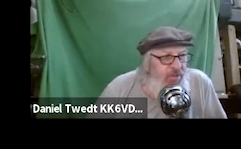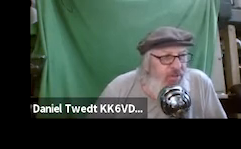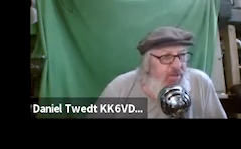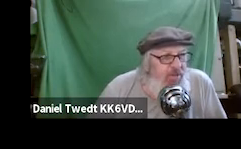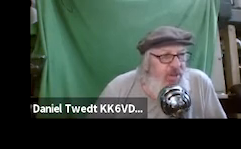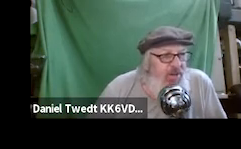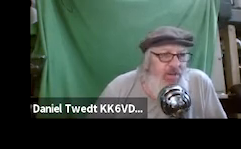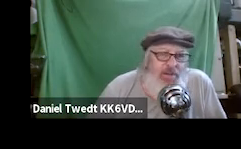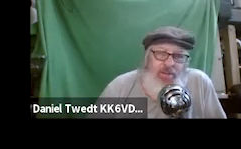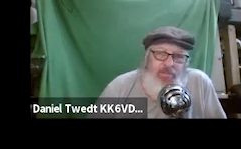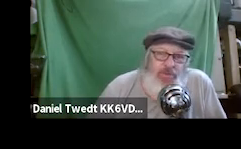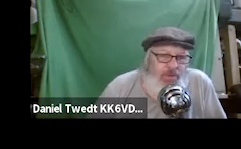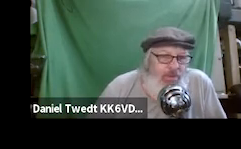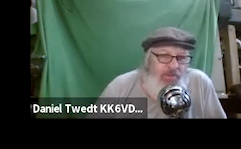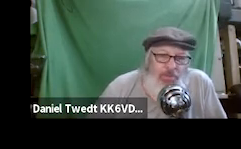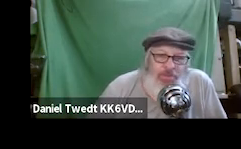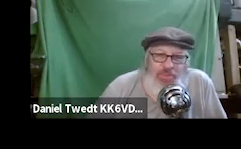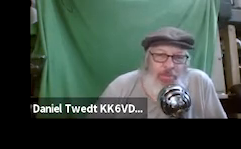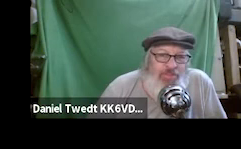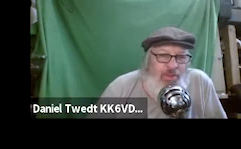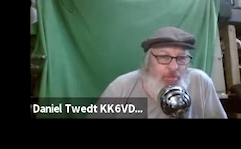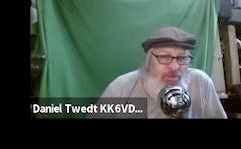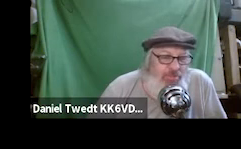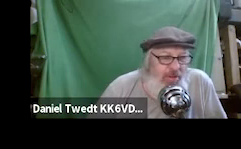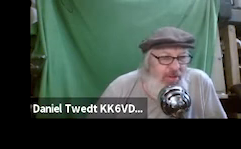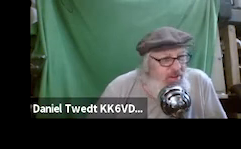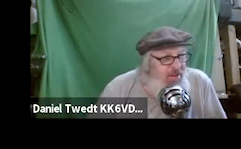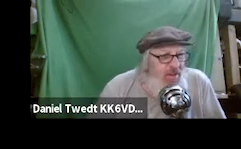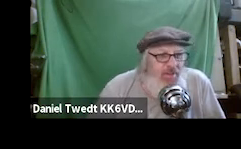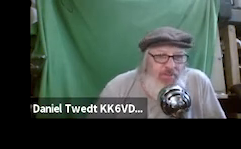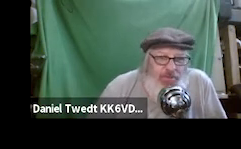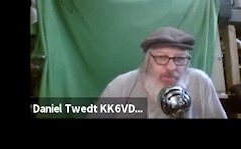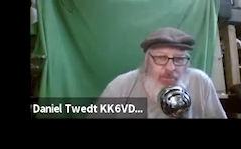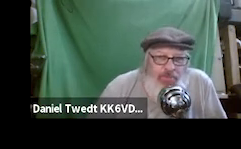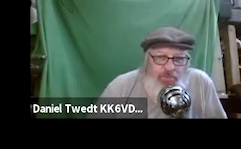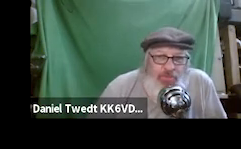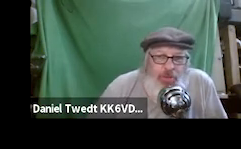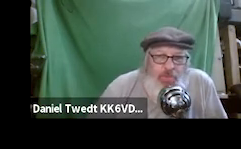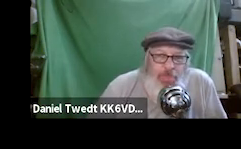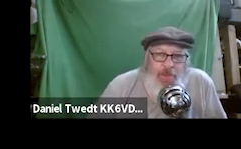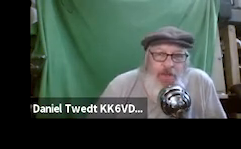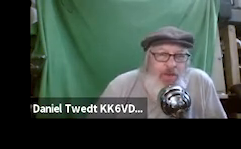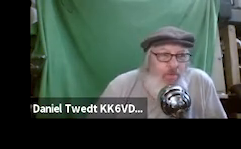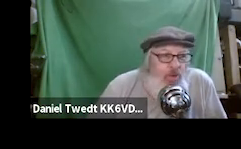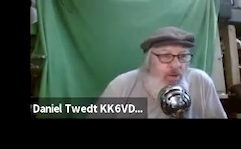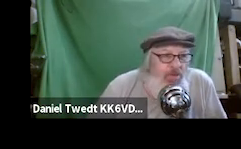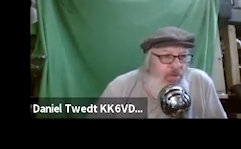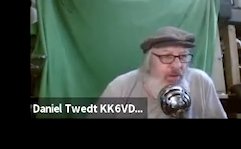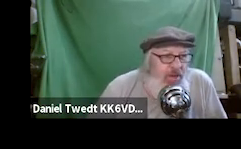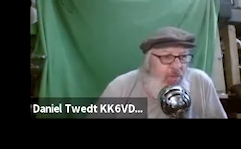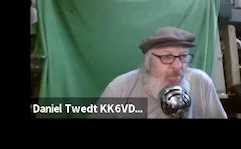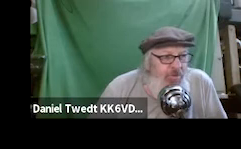Daniel Twedt KK6VDR: bluetooth and doesn't use the cell towers, so you can actually talk if you get your neighbors to put this APP and it's called bridge defy.